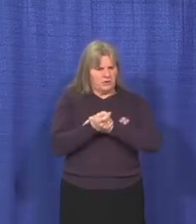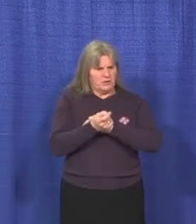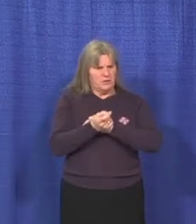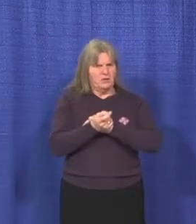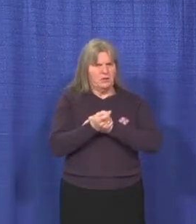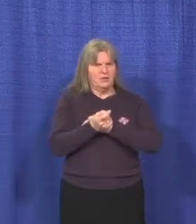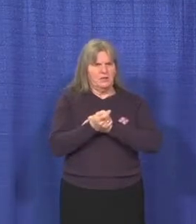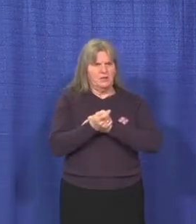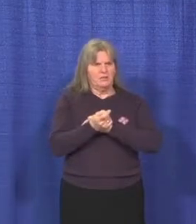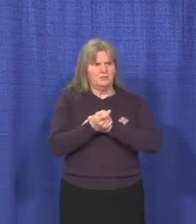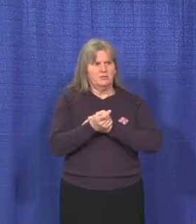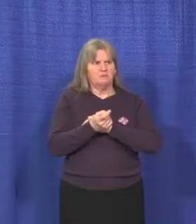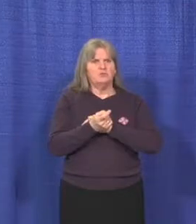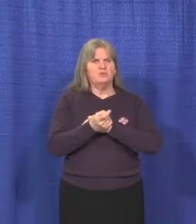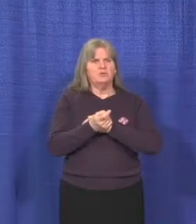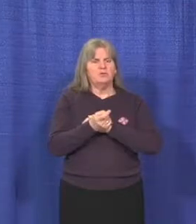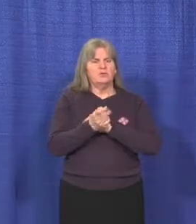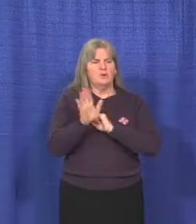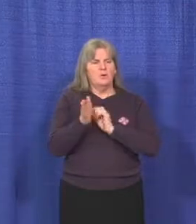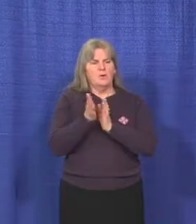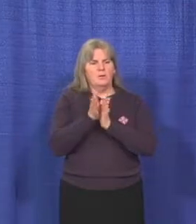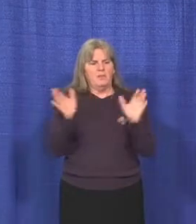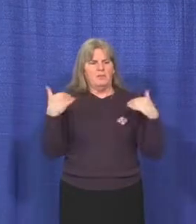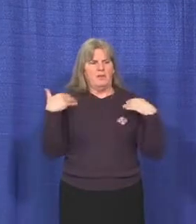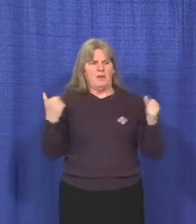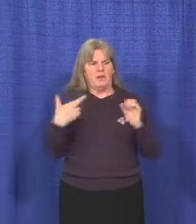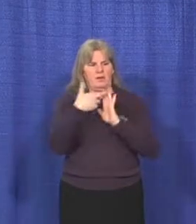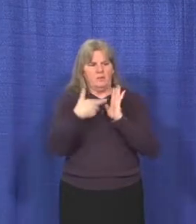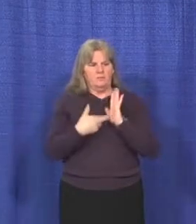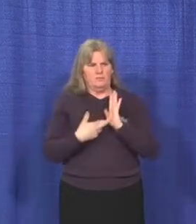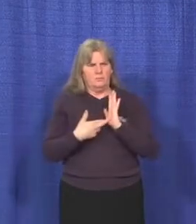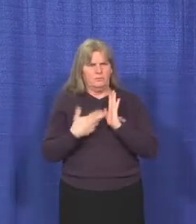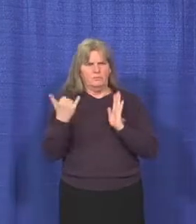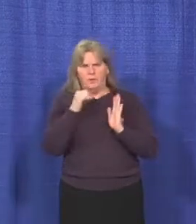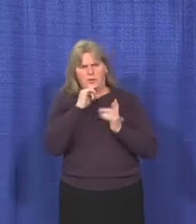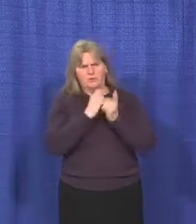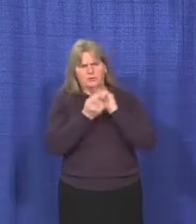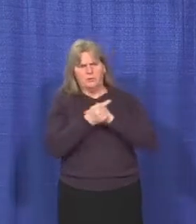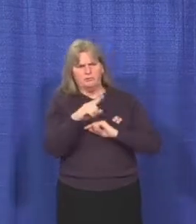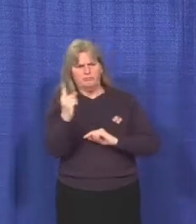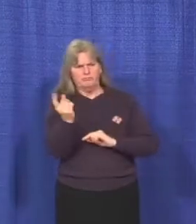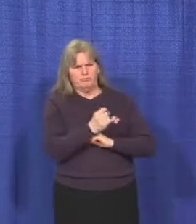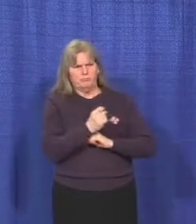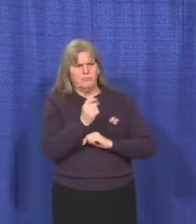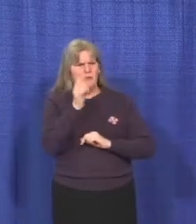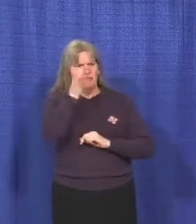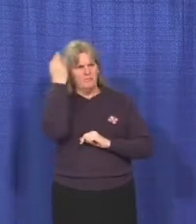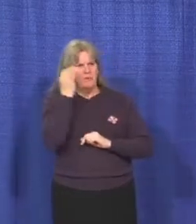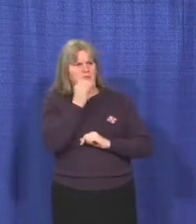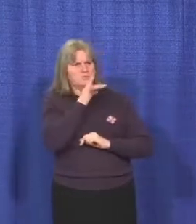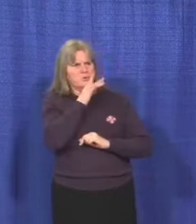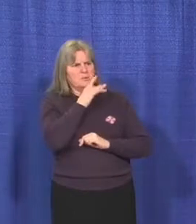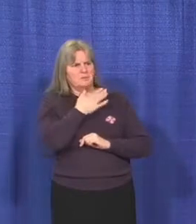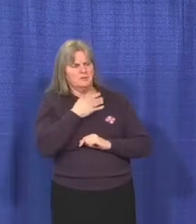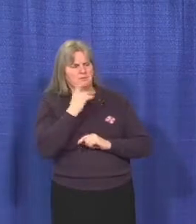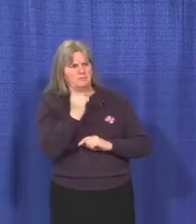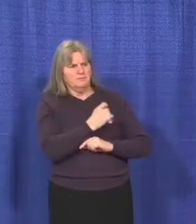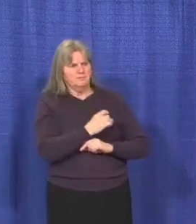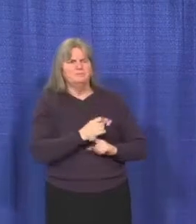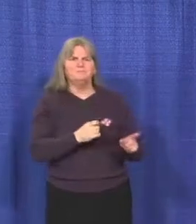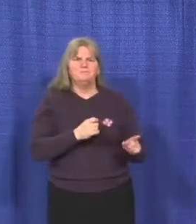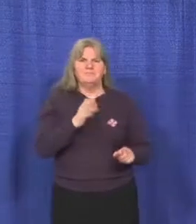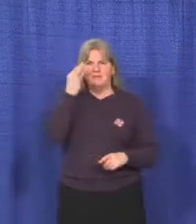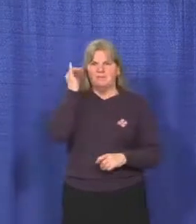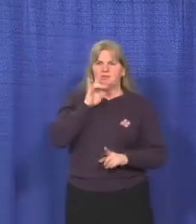recommendations you have made.